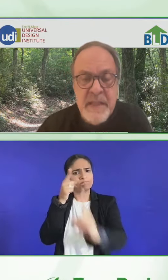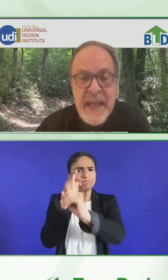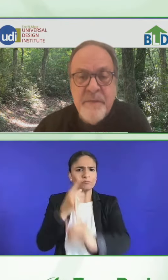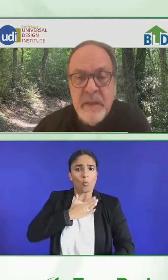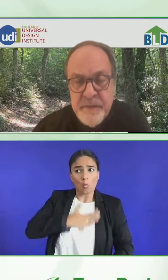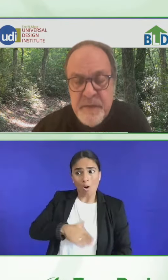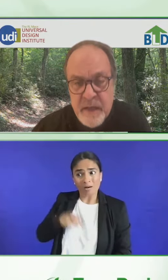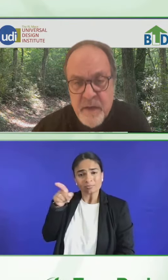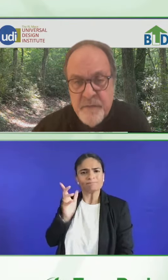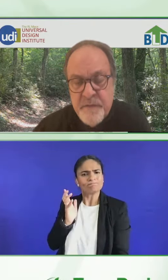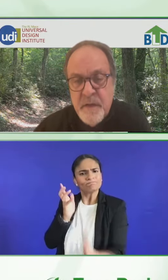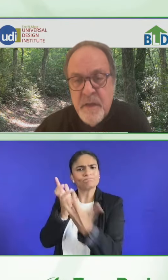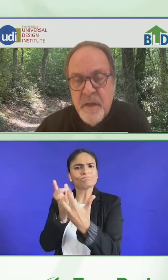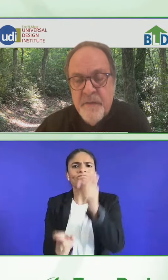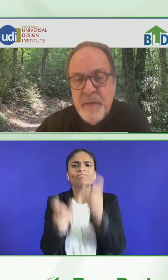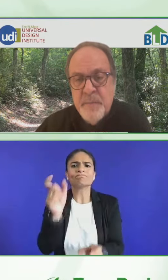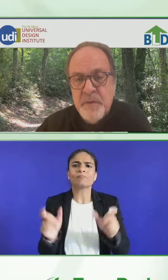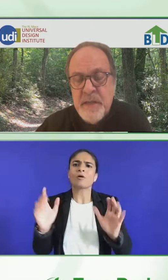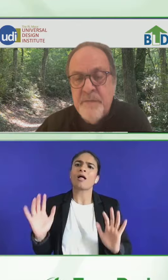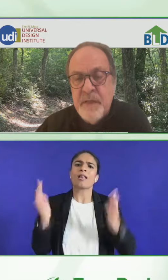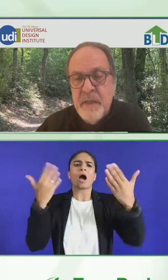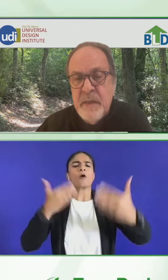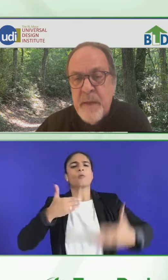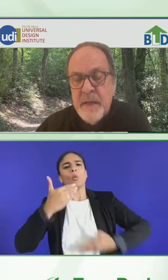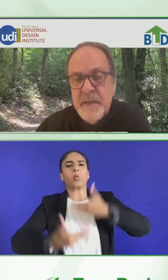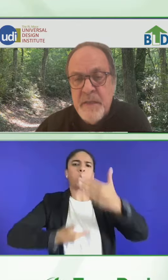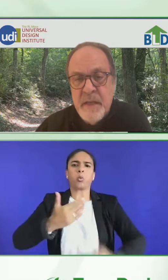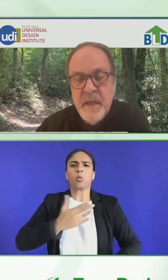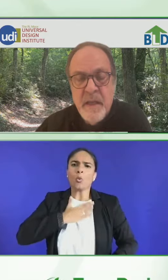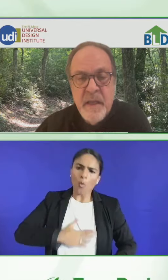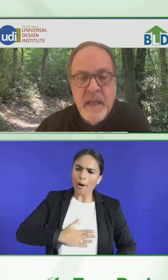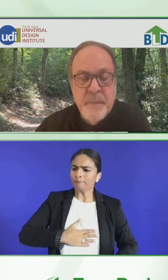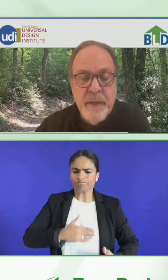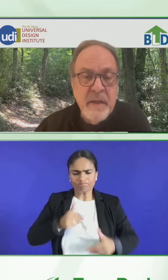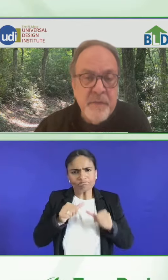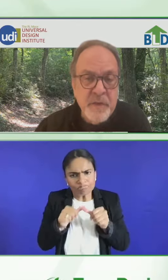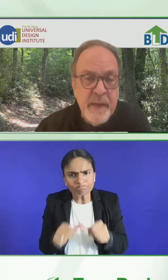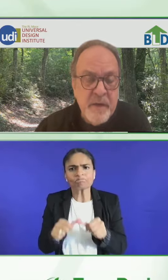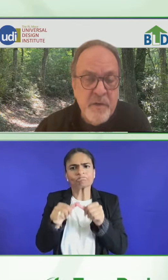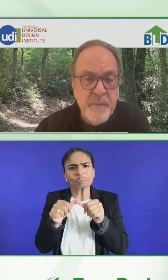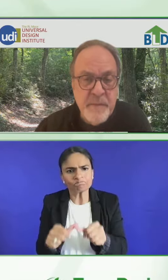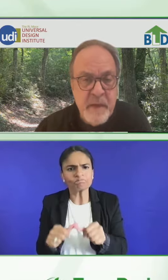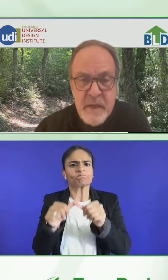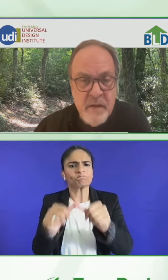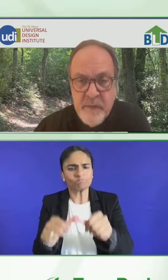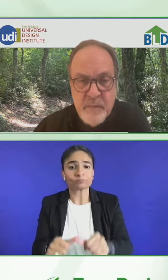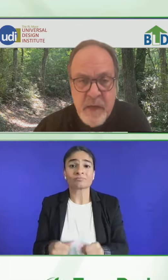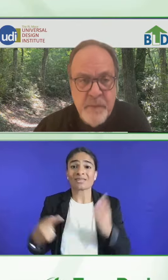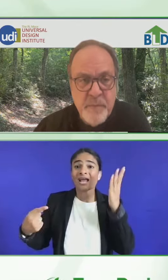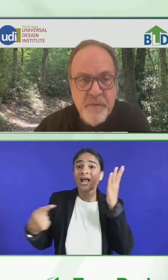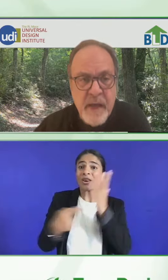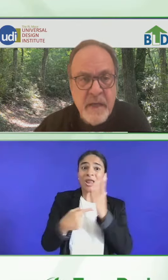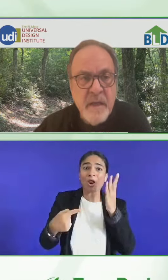as the heavy lifting of people's safety and independence, and the big difference maker in terms of caregiving that might be provided,